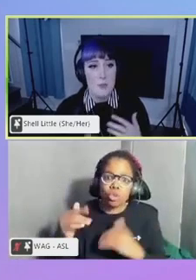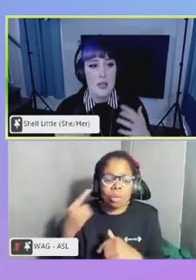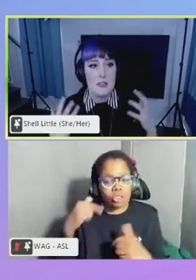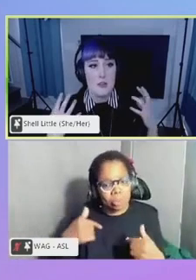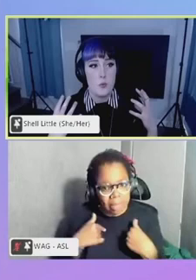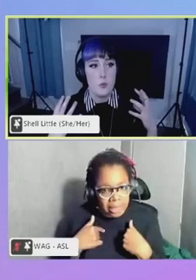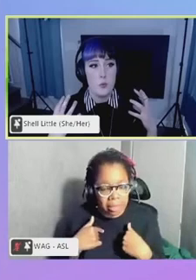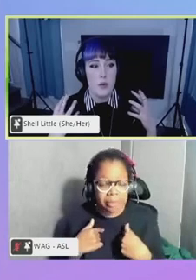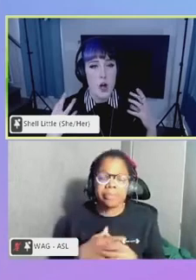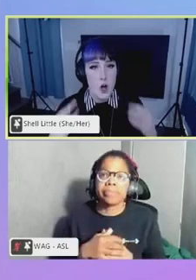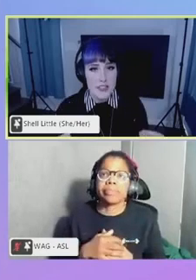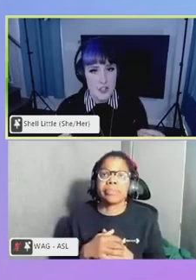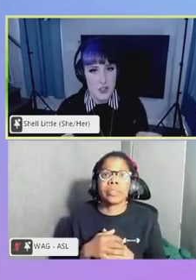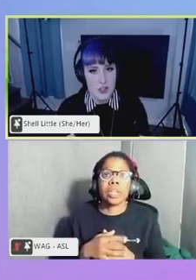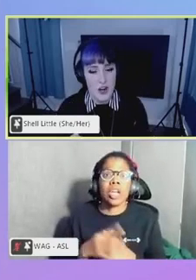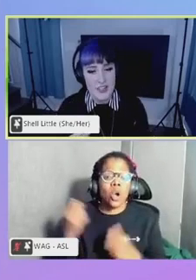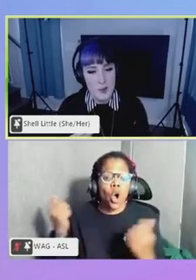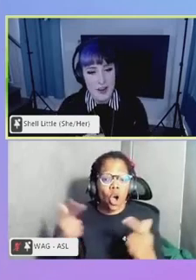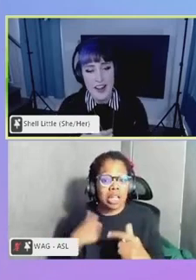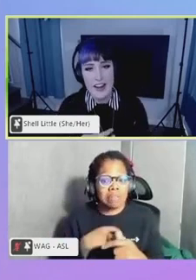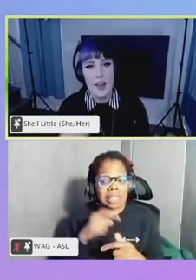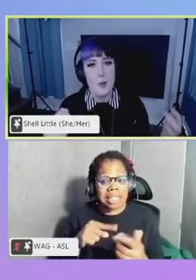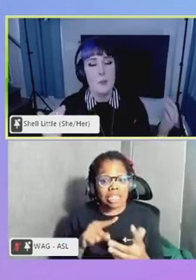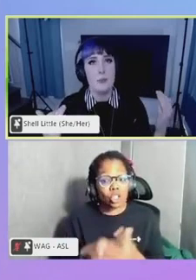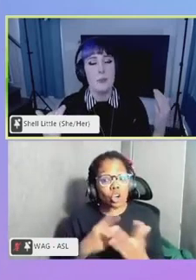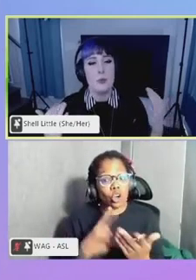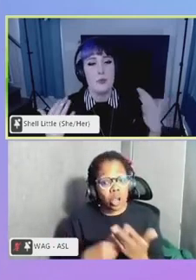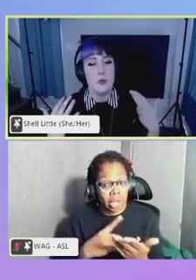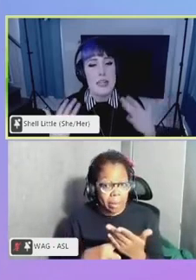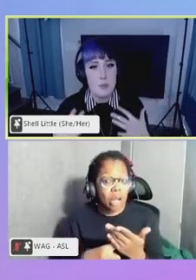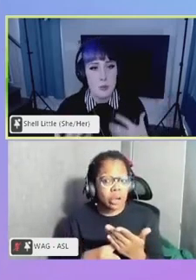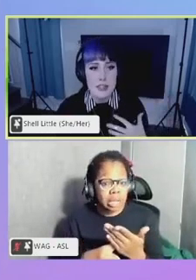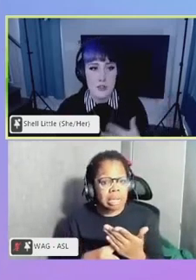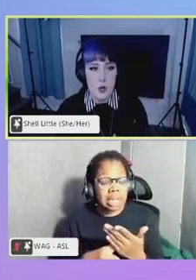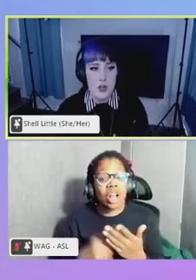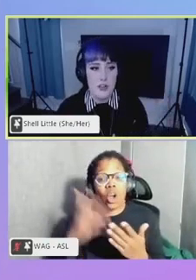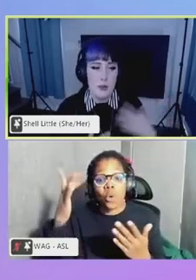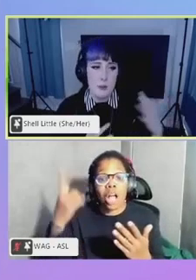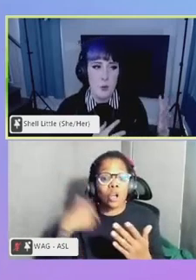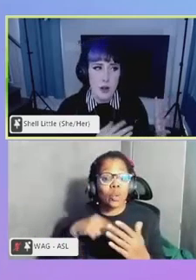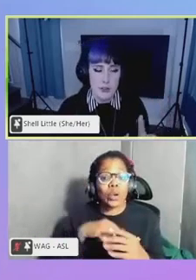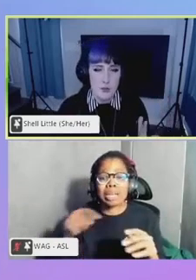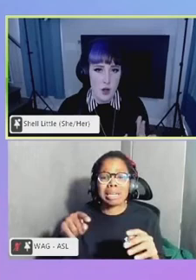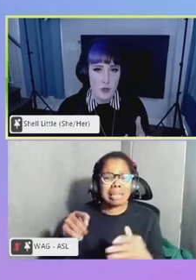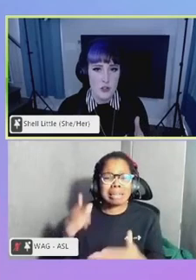conversation with your manager. Make a group or manager aware of your concerns. I am overworked. I am overloaded. Is